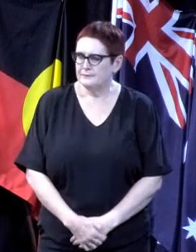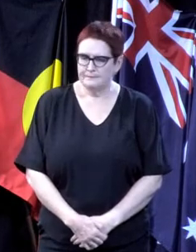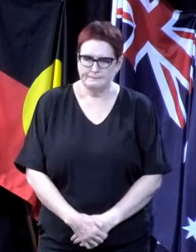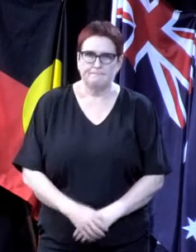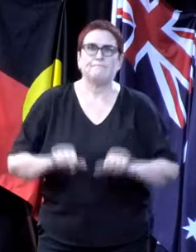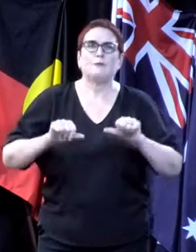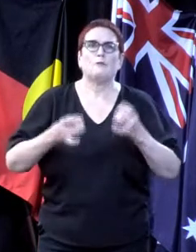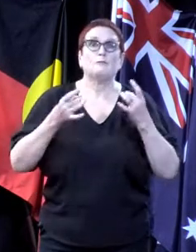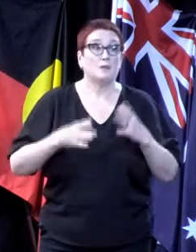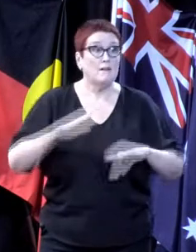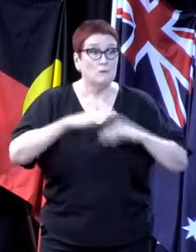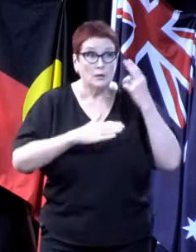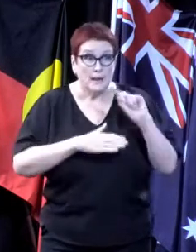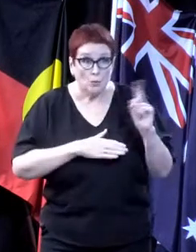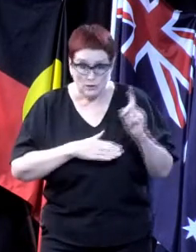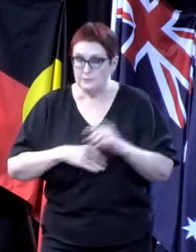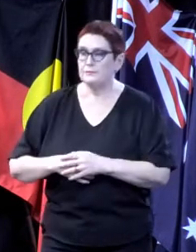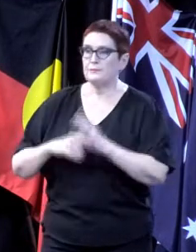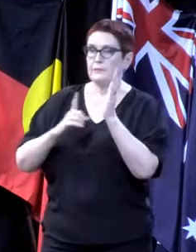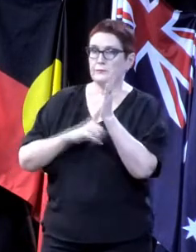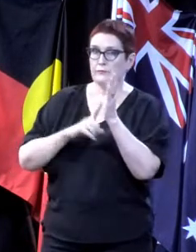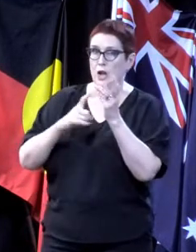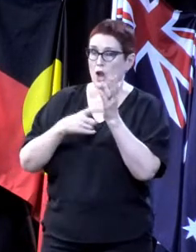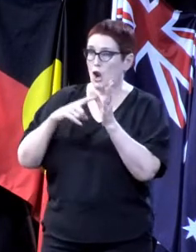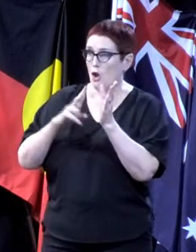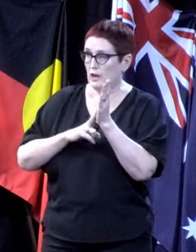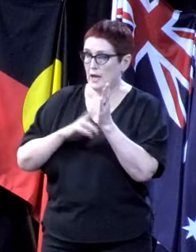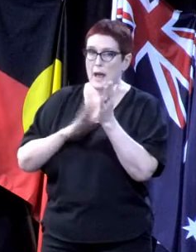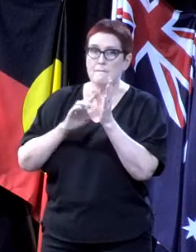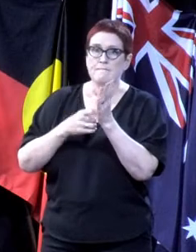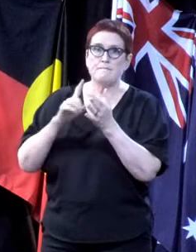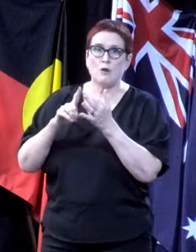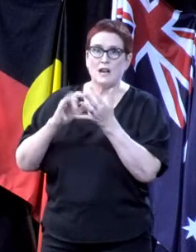OK. Your full name, please. Loren Maree Swancutt. Your current position.